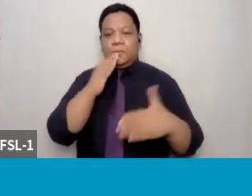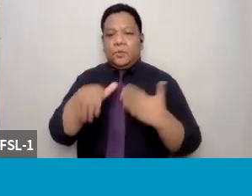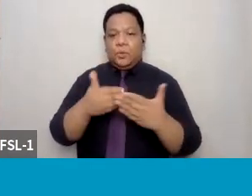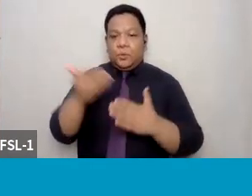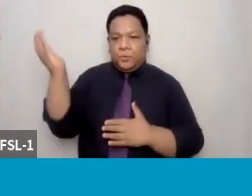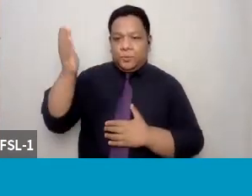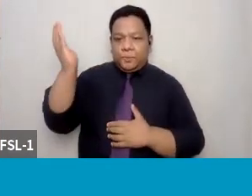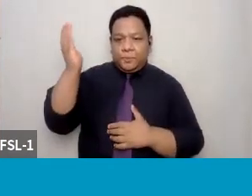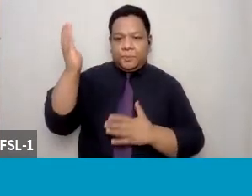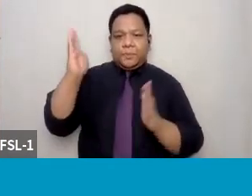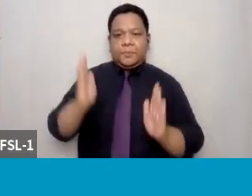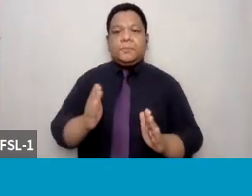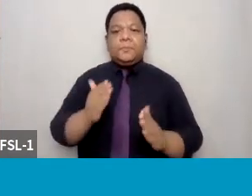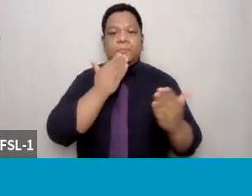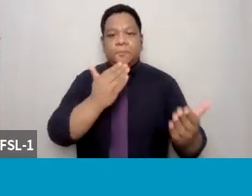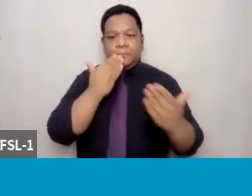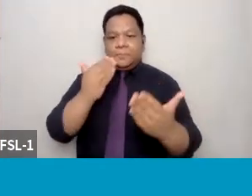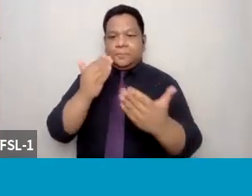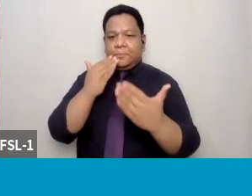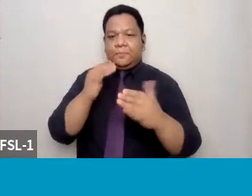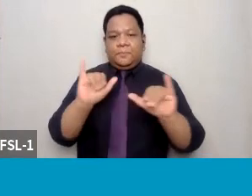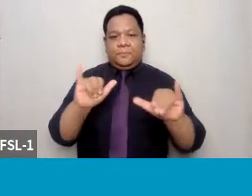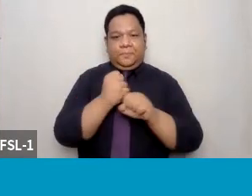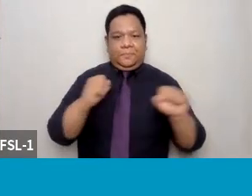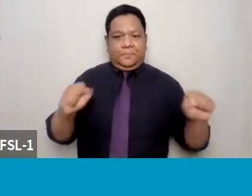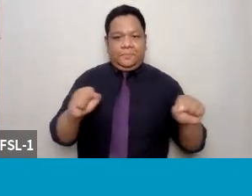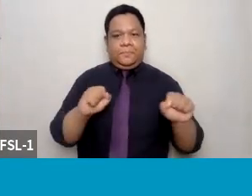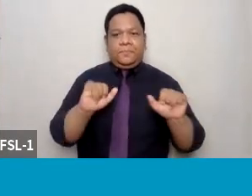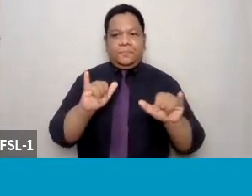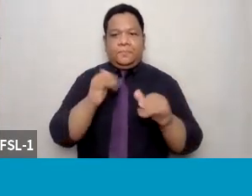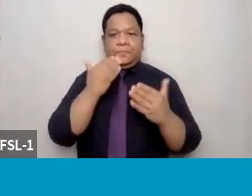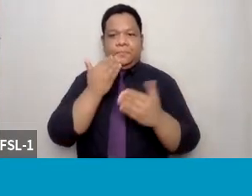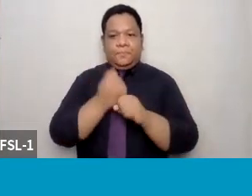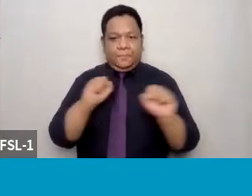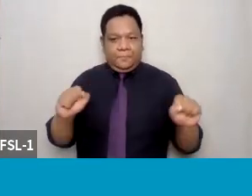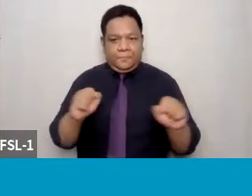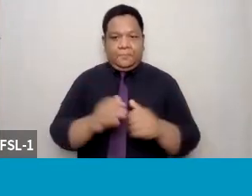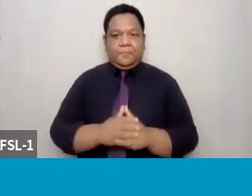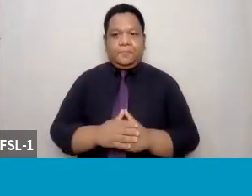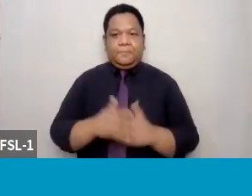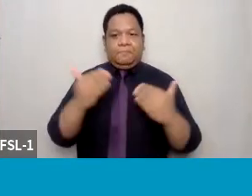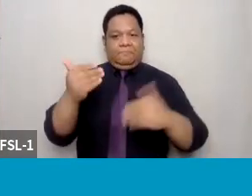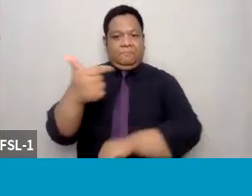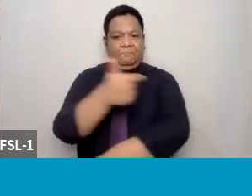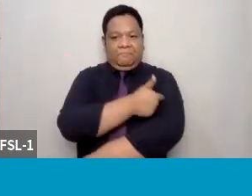Take care and let’s all get vaccinated.